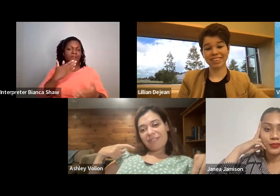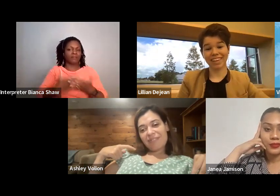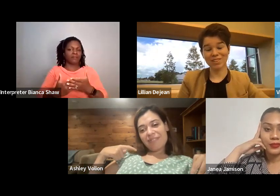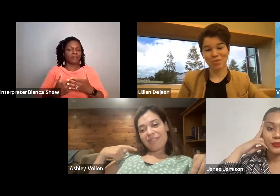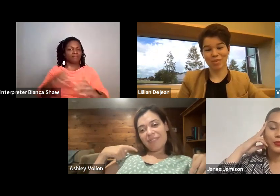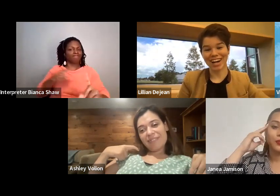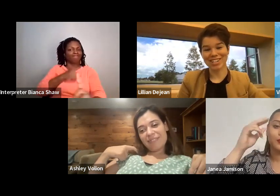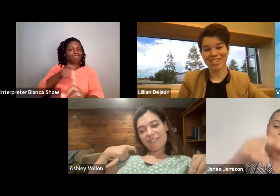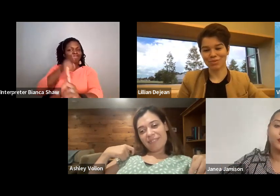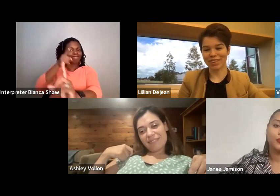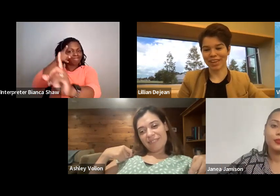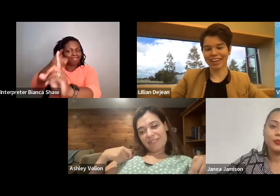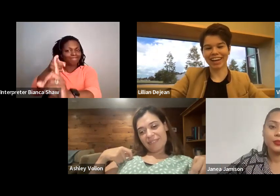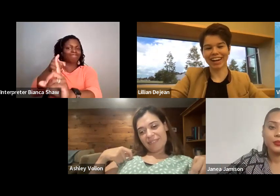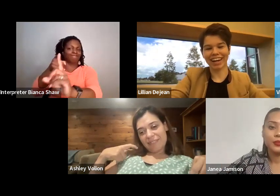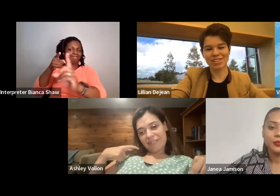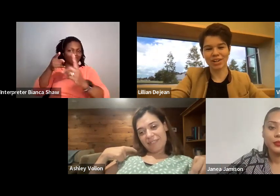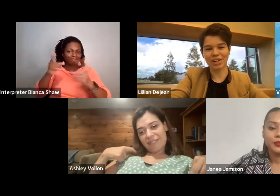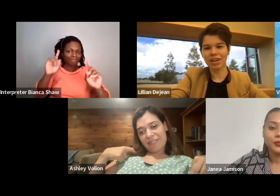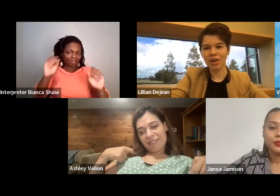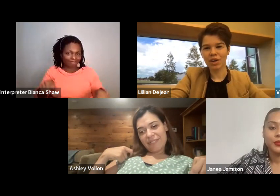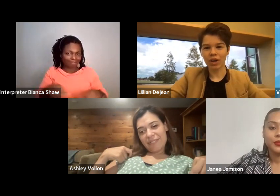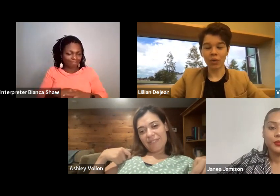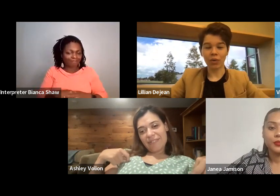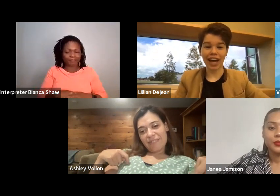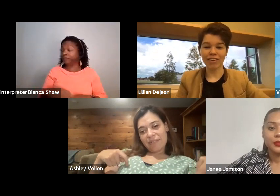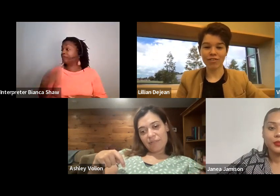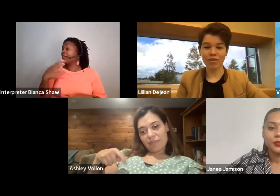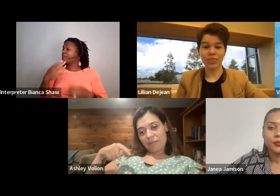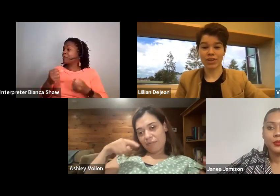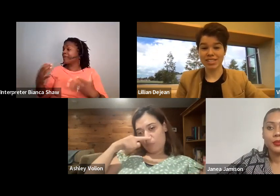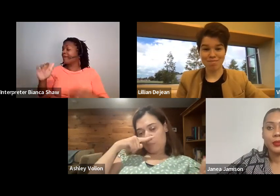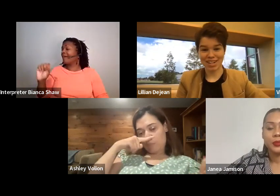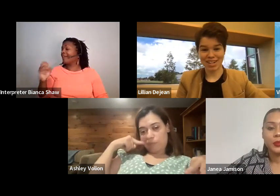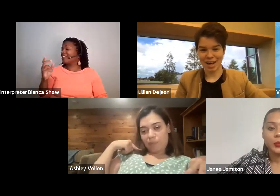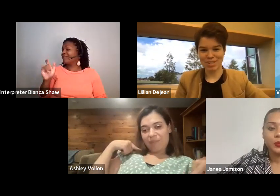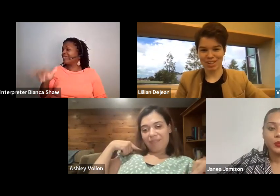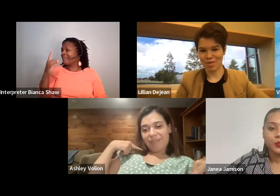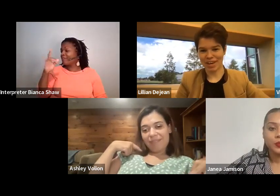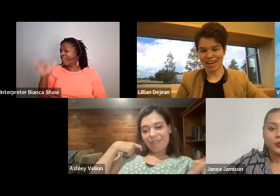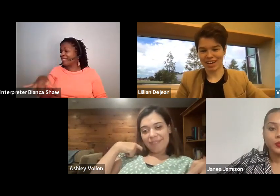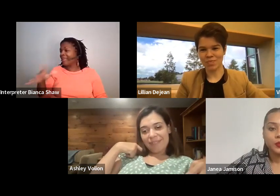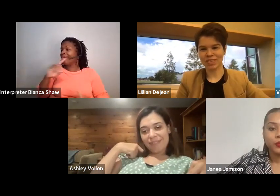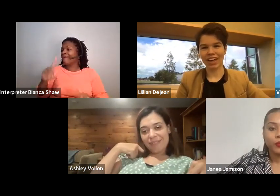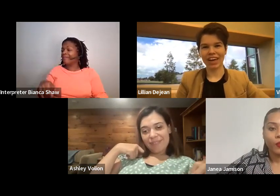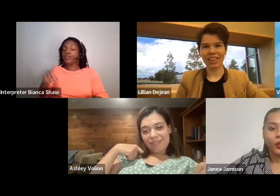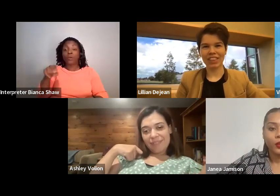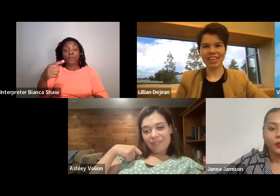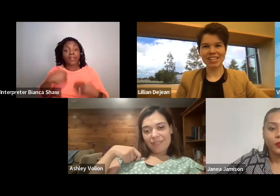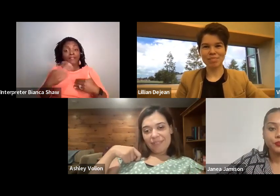Thank you so much, Ashley, for that. That answer we only have about 13 min left in our panel.